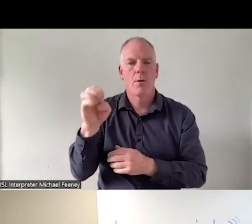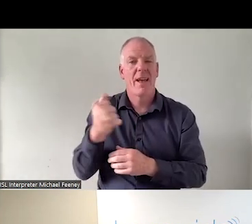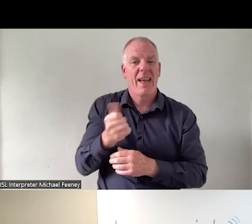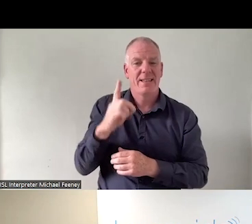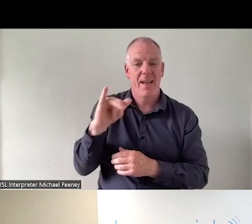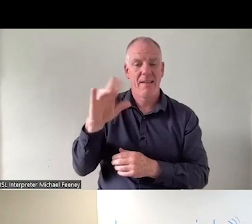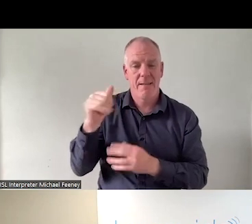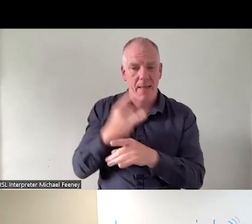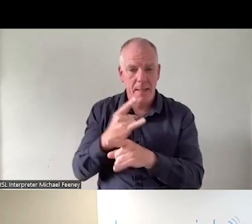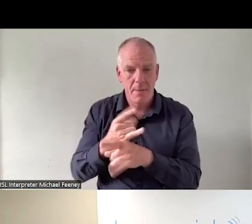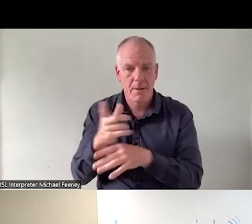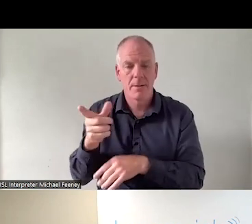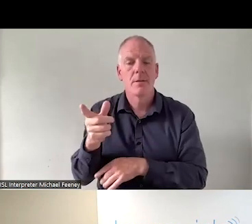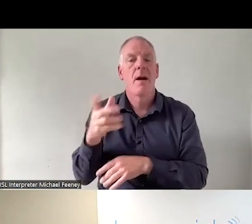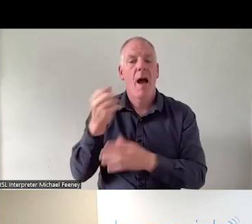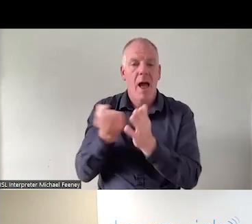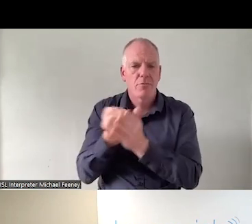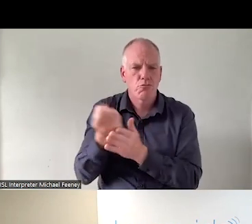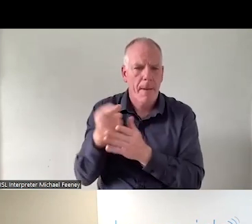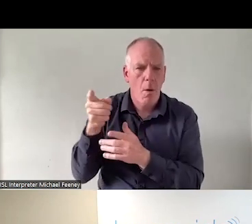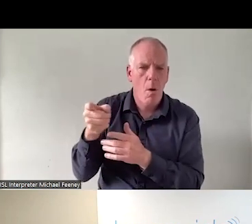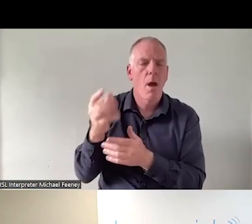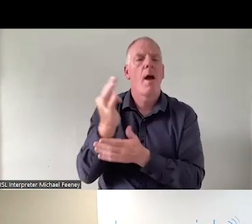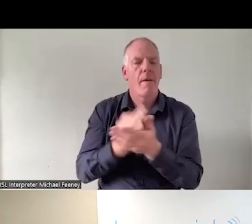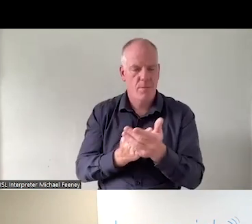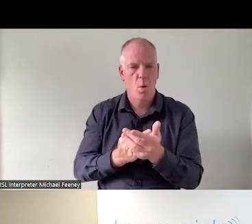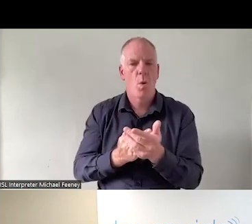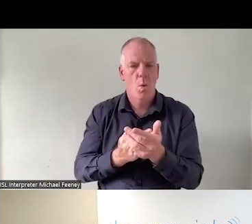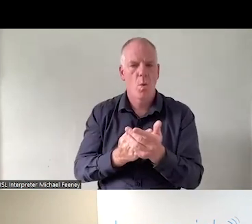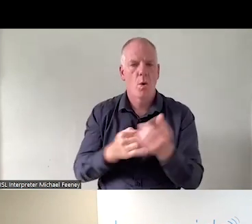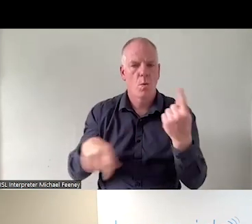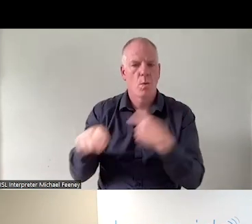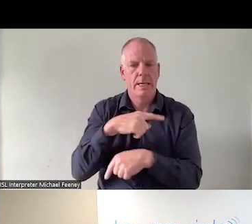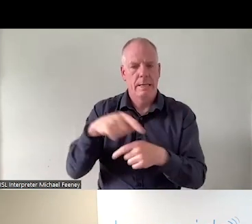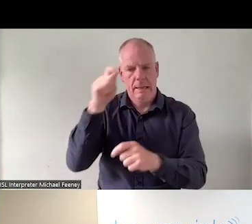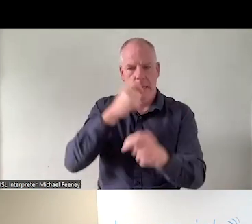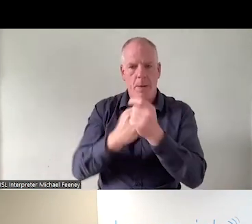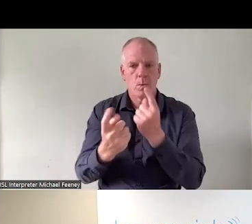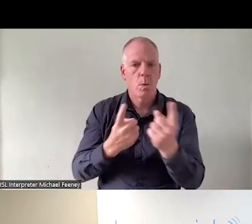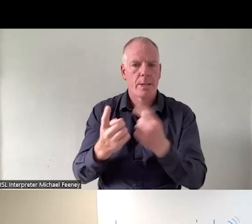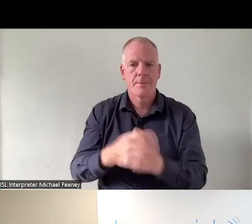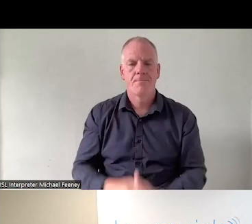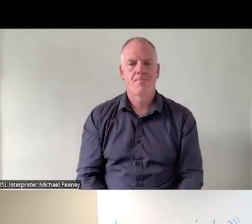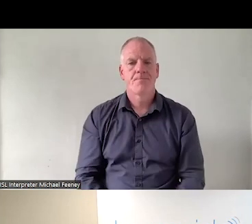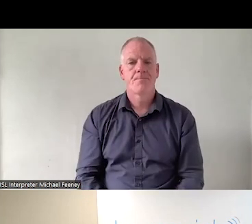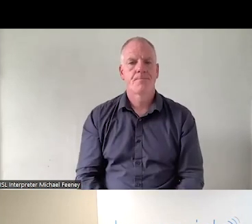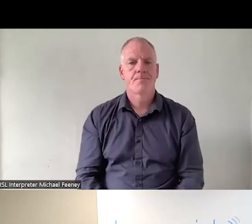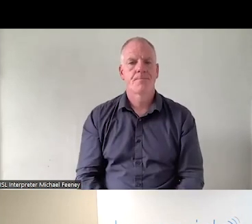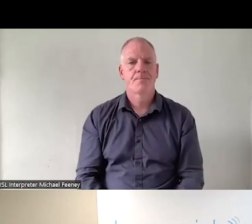Once you've got your describer, a few things that we suggest you consider. Ask the describer about their own preferences,